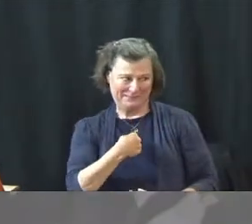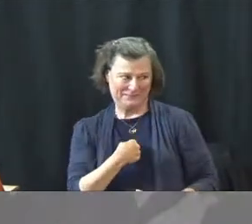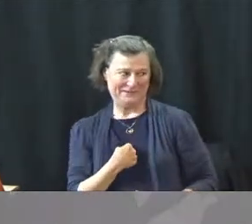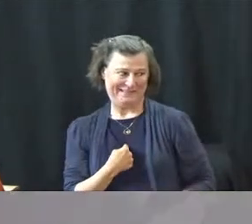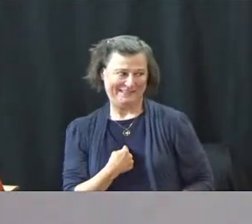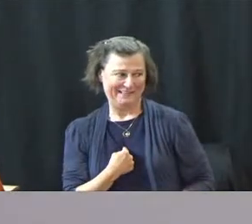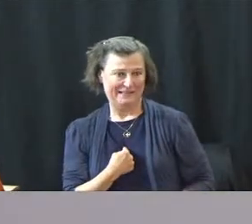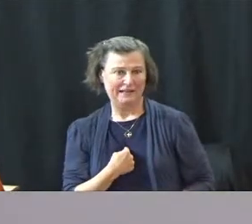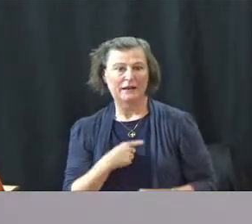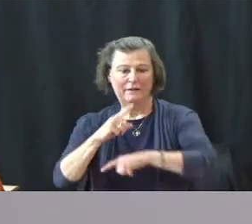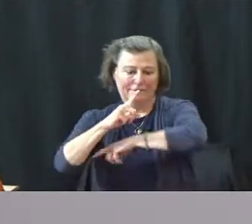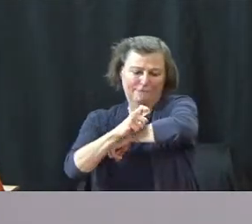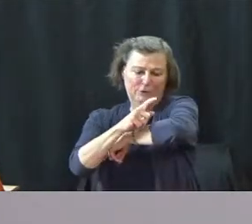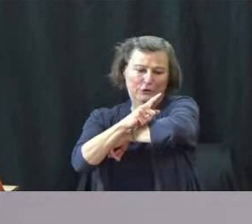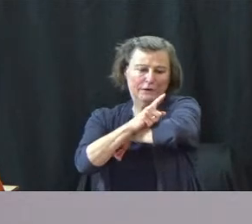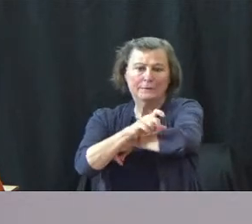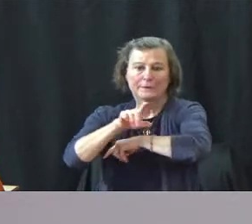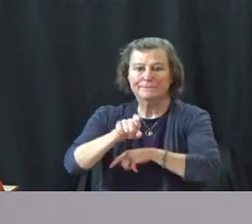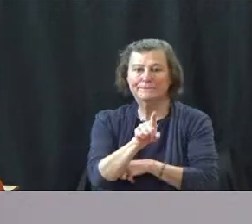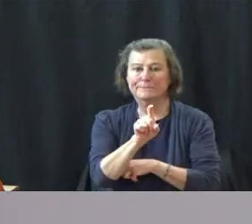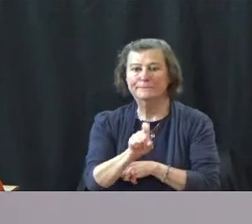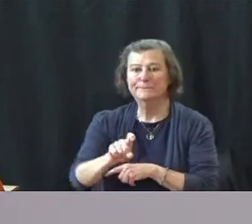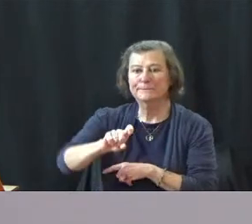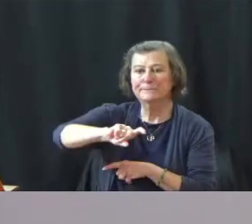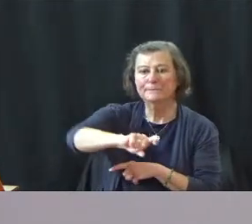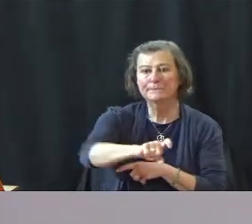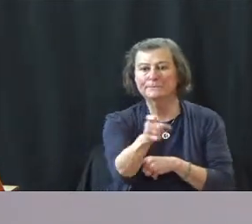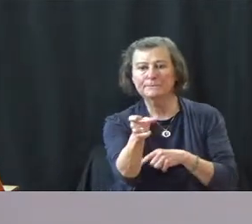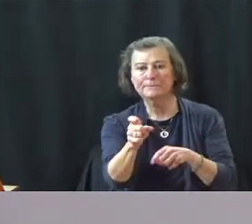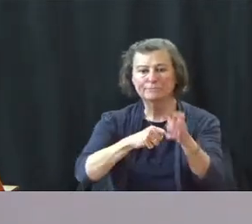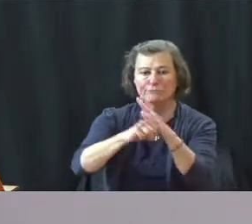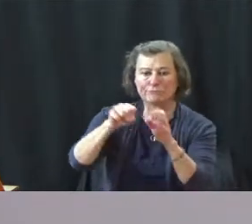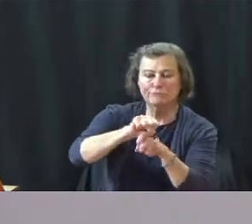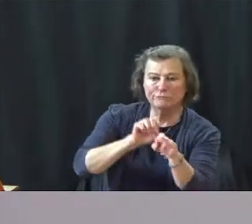Off went furry caterpillar, o’er the rocks and leaves.